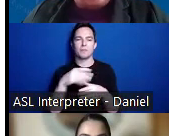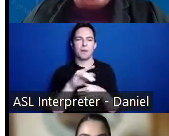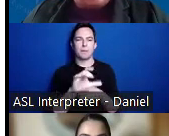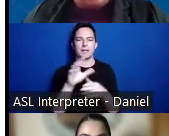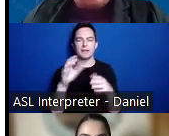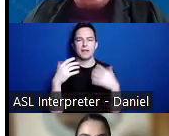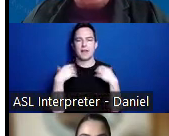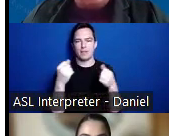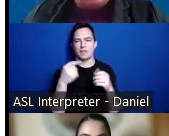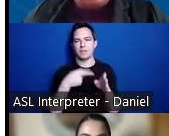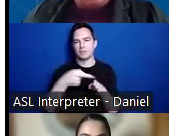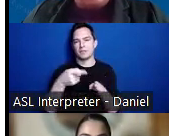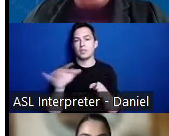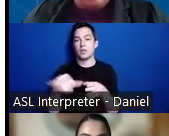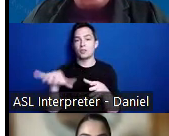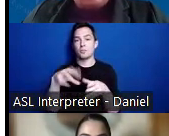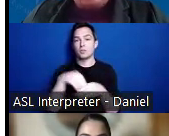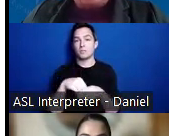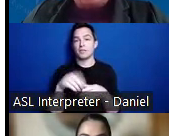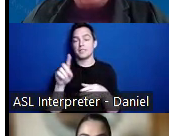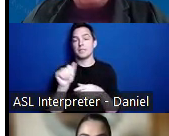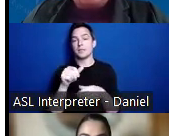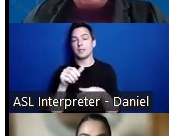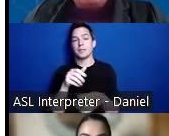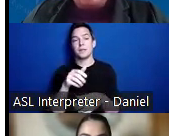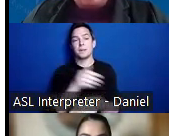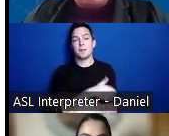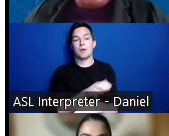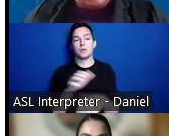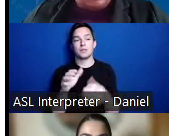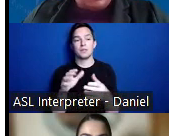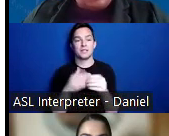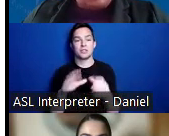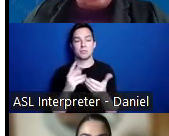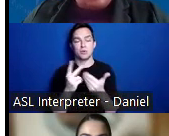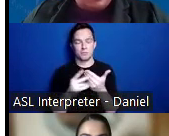has participated in the Disability Empower Network Leadership Program and is a dedicated student and